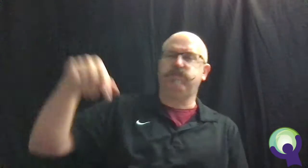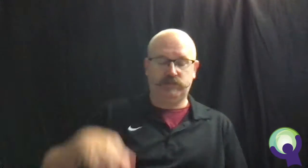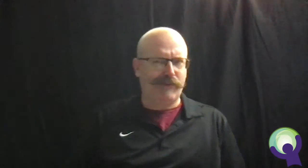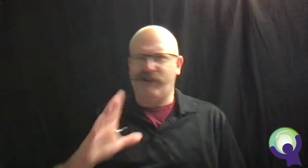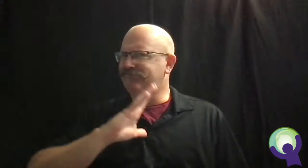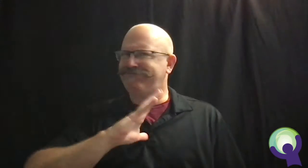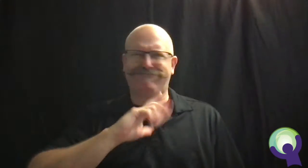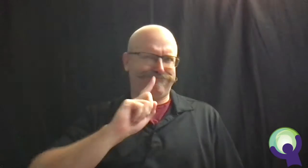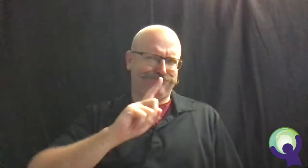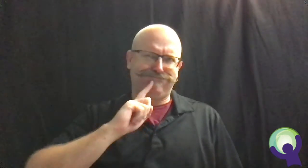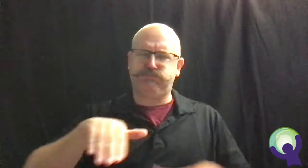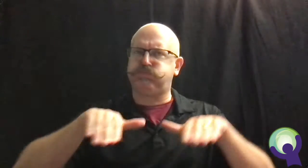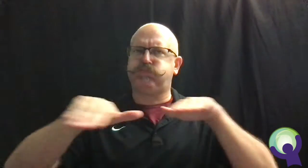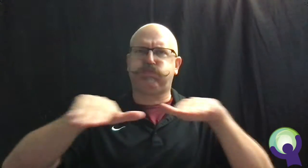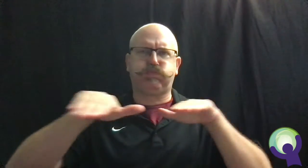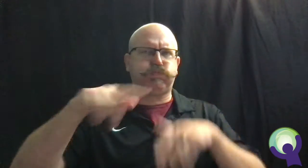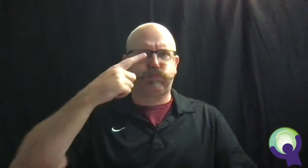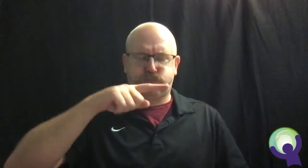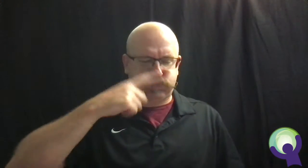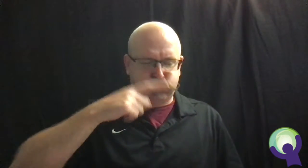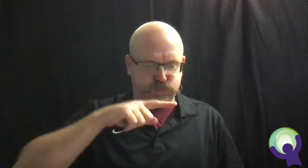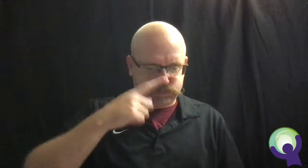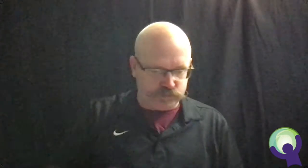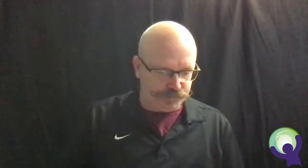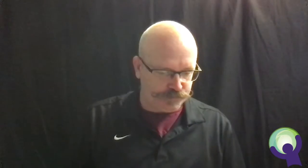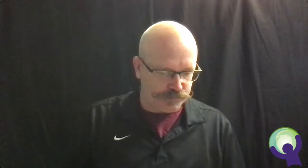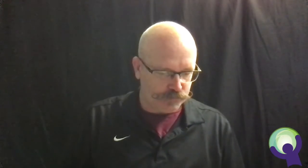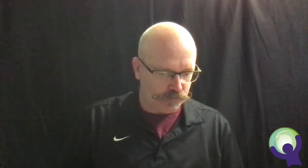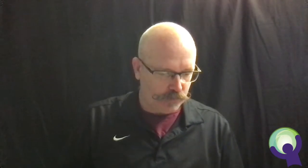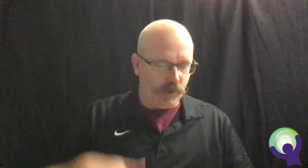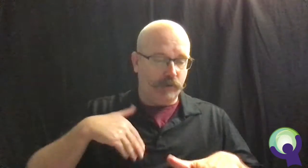That's OK. We like to walk.